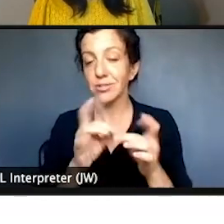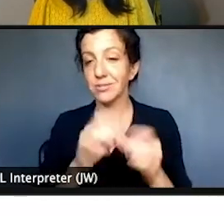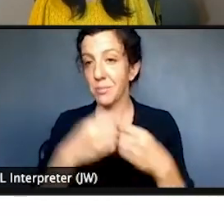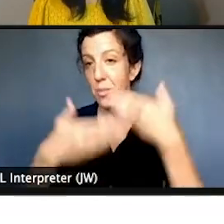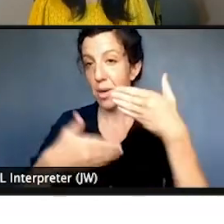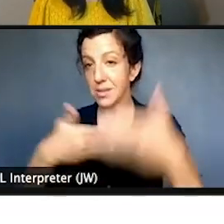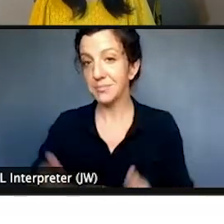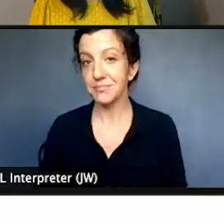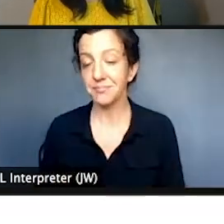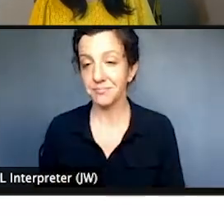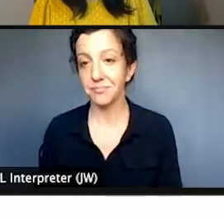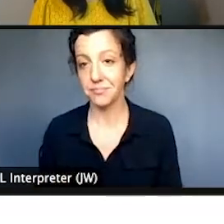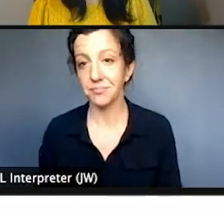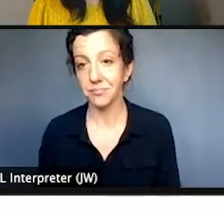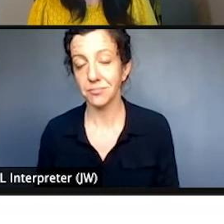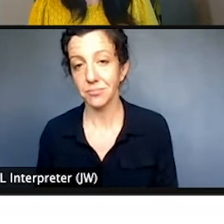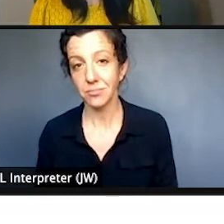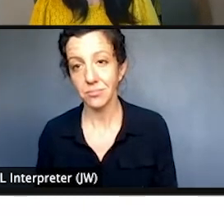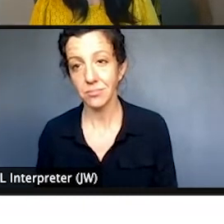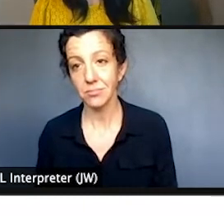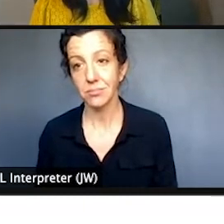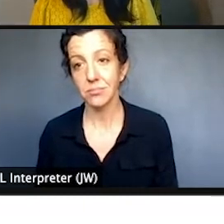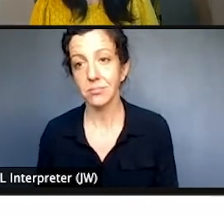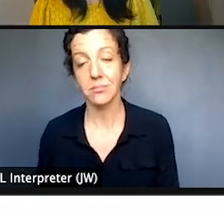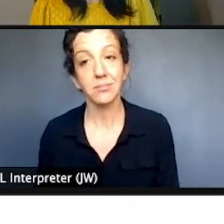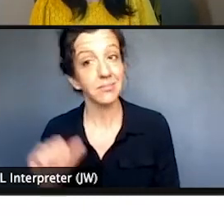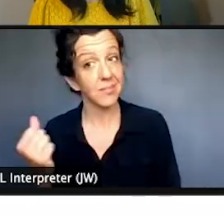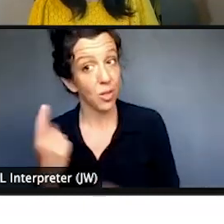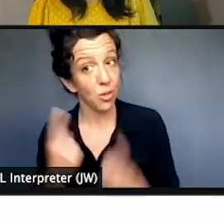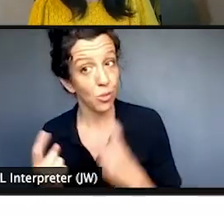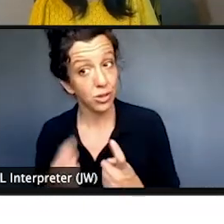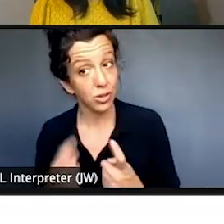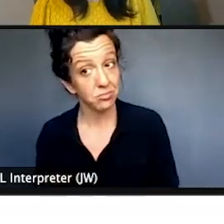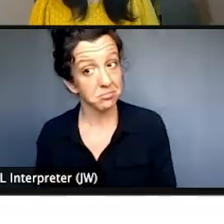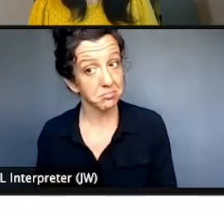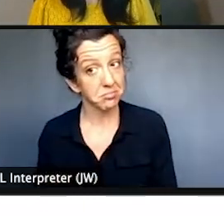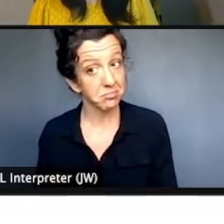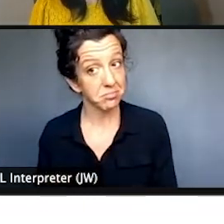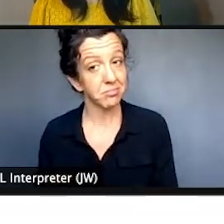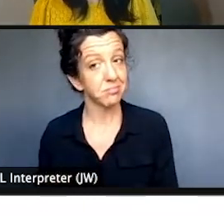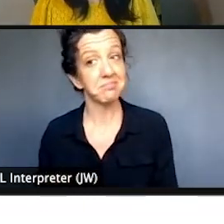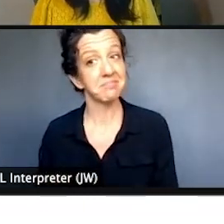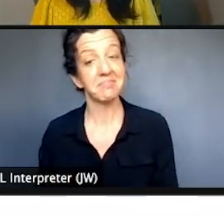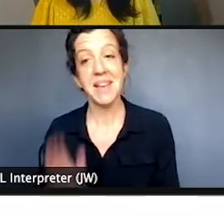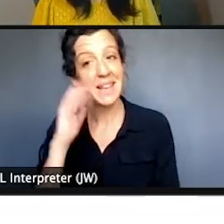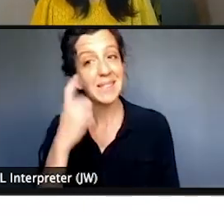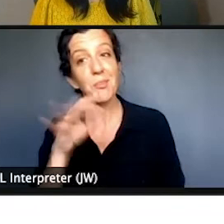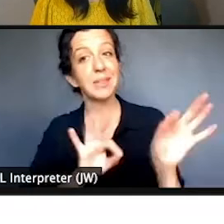The first is that rent control cannot apply to single family homes. The second is that rent control can't apply to homes